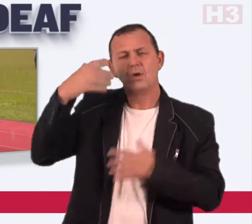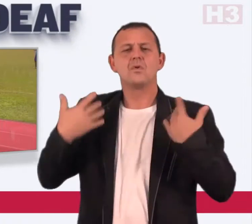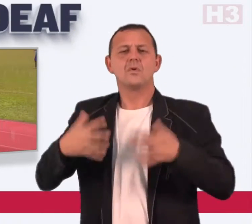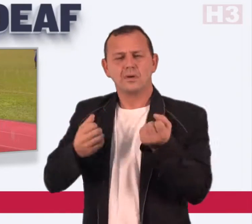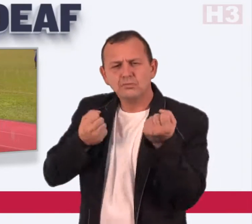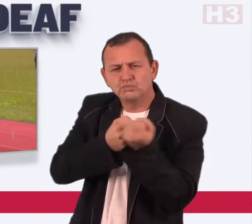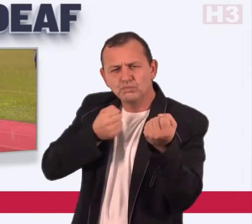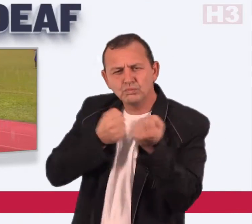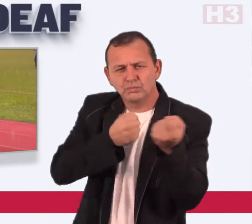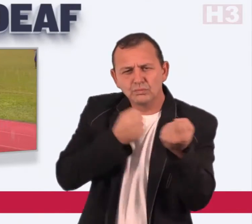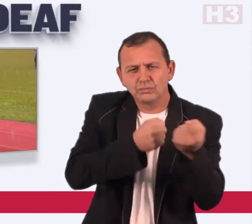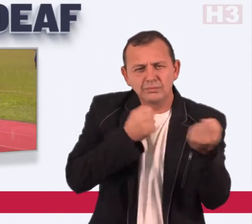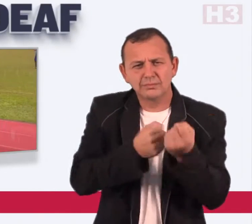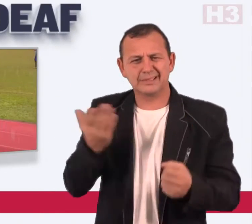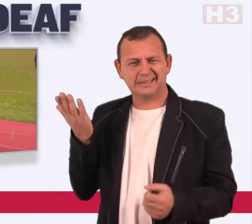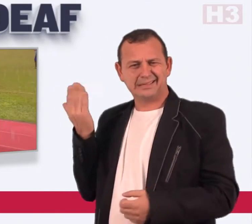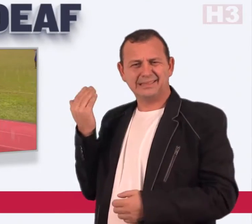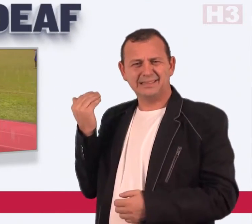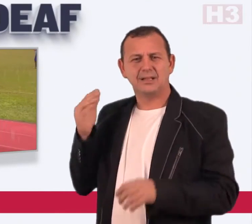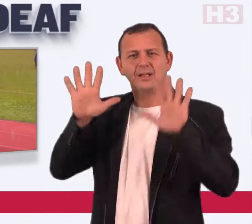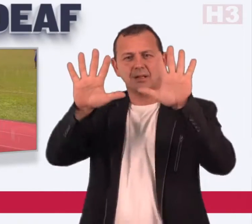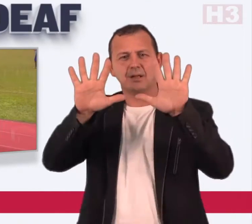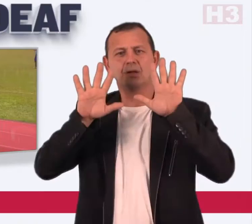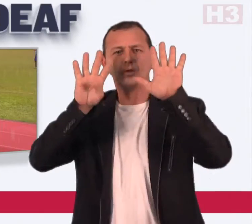was very supportive of